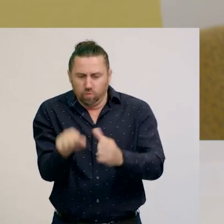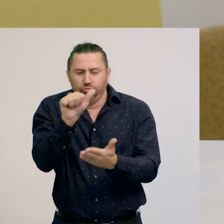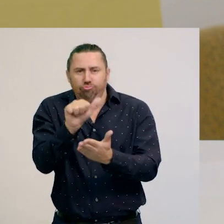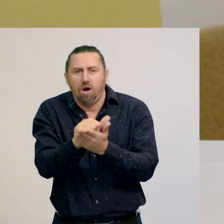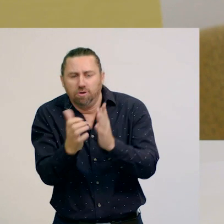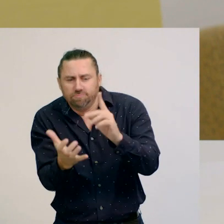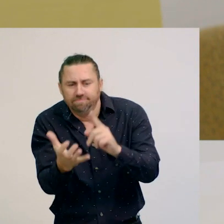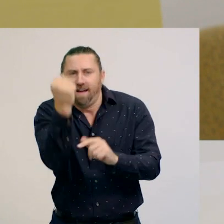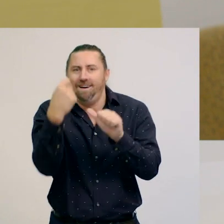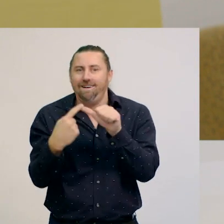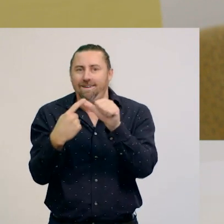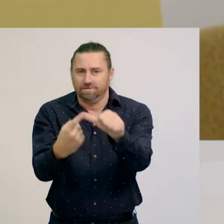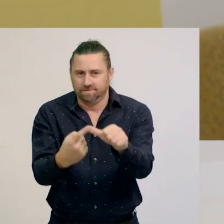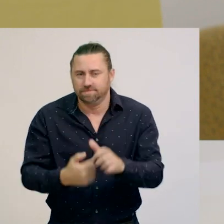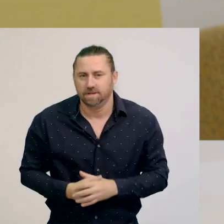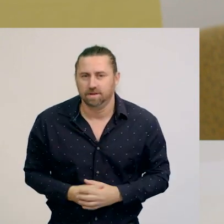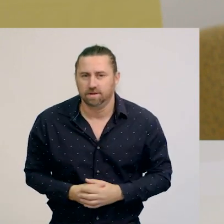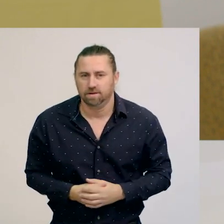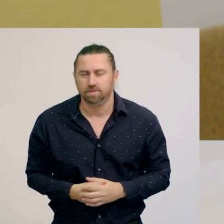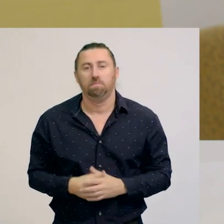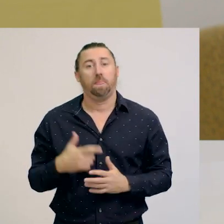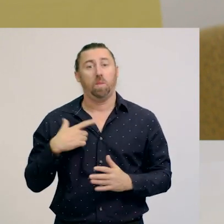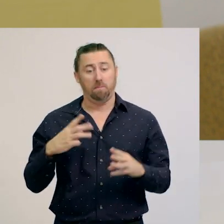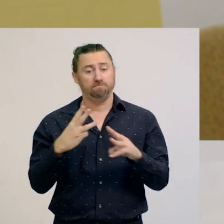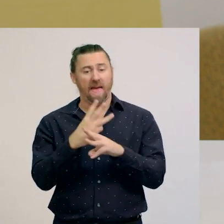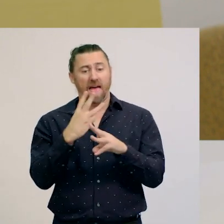This is why mathematics is a universal language.